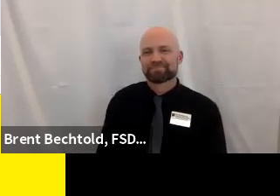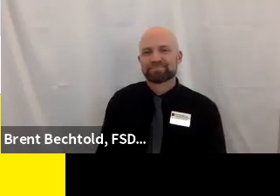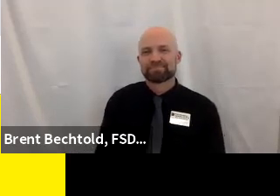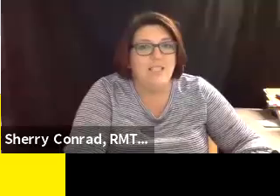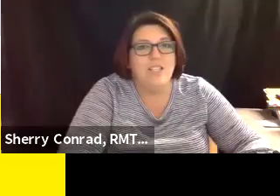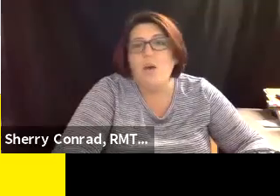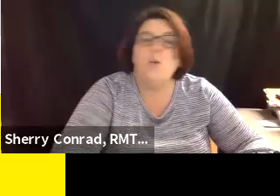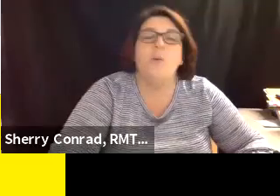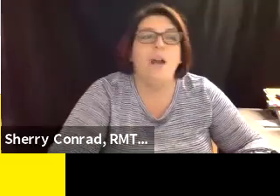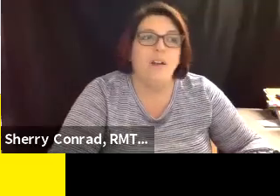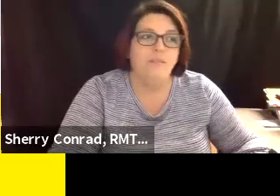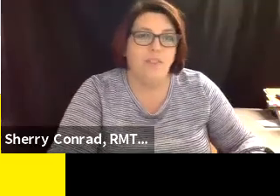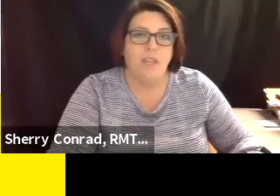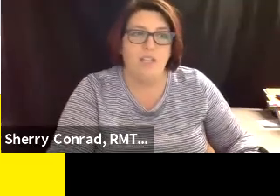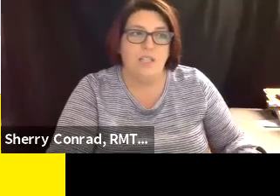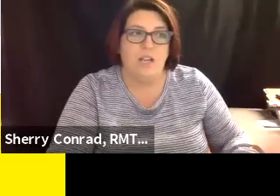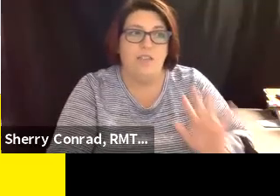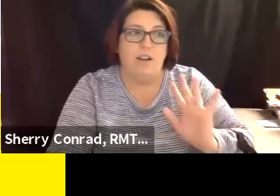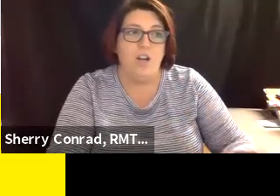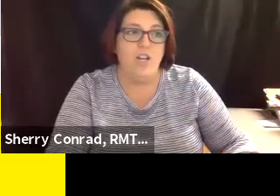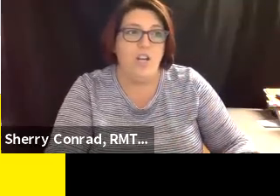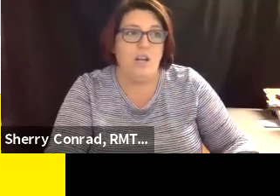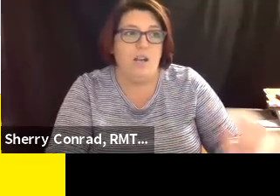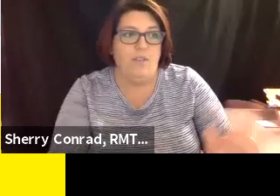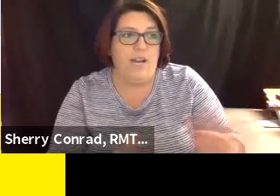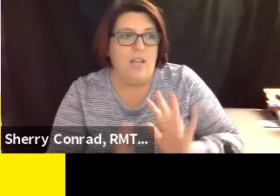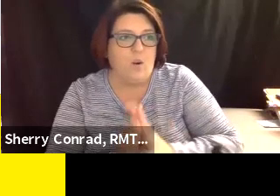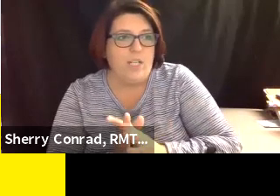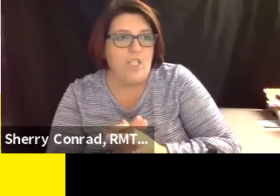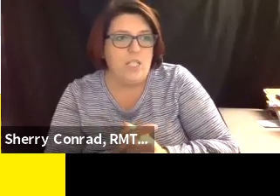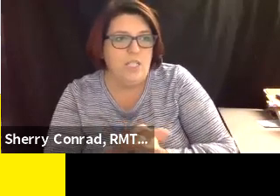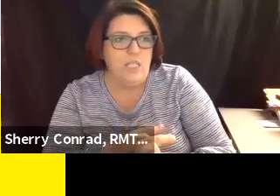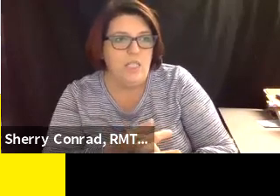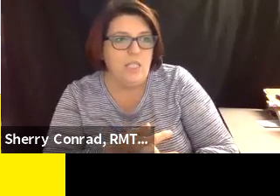And so there are... are there any other questions?